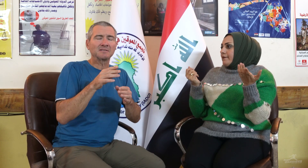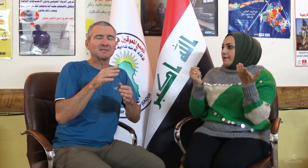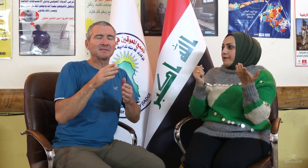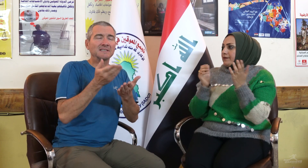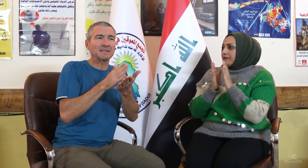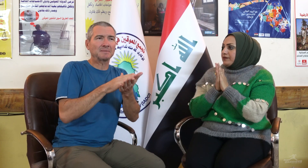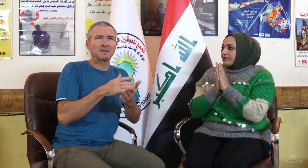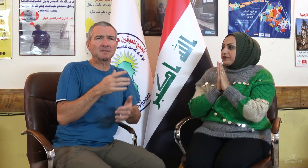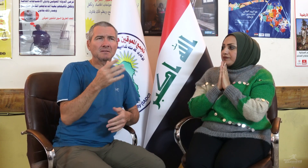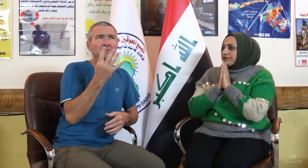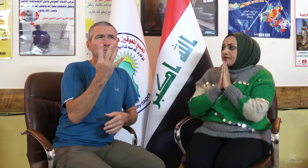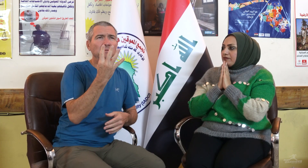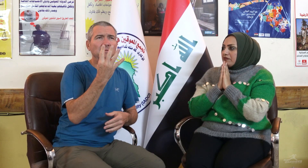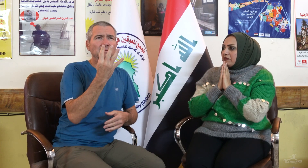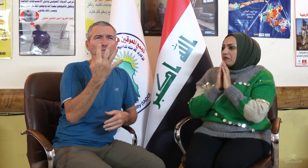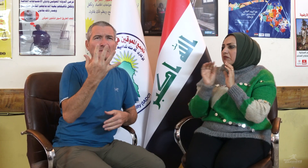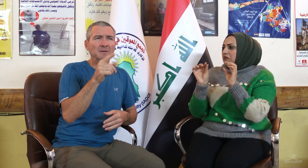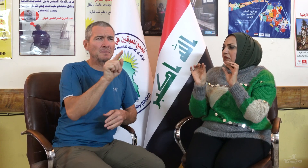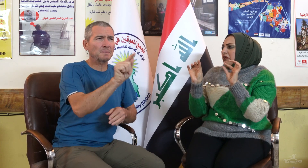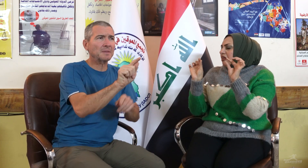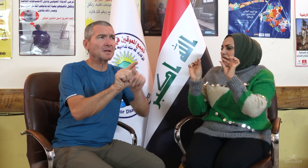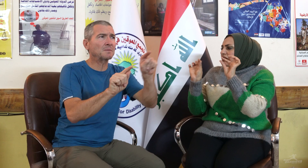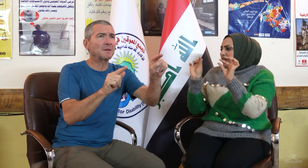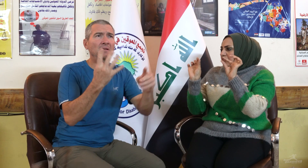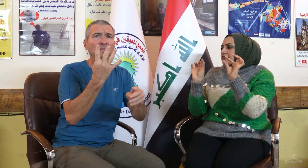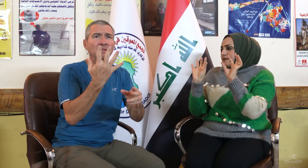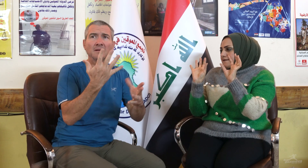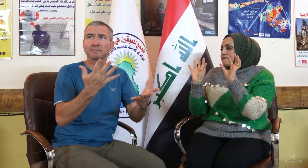there are only four or five interpreters.